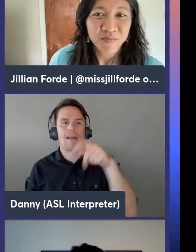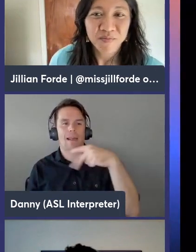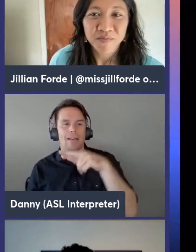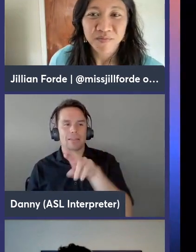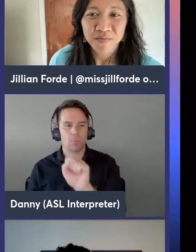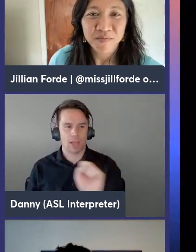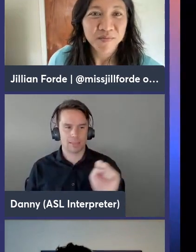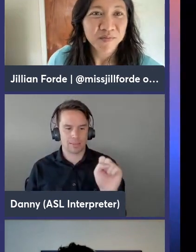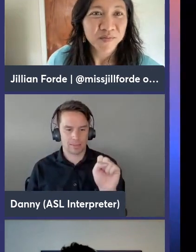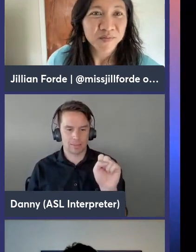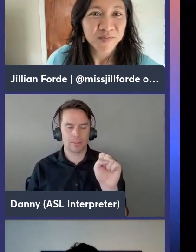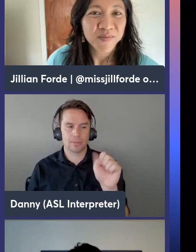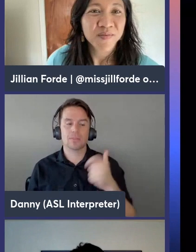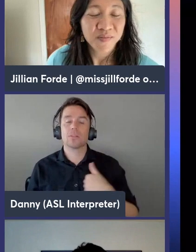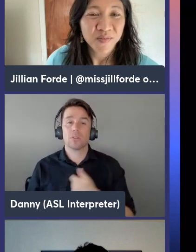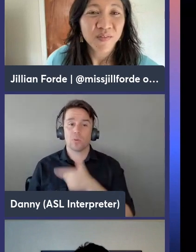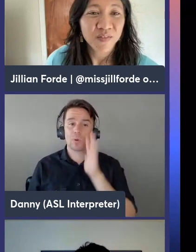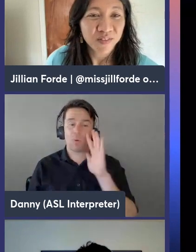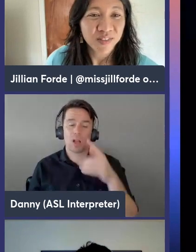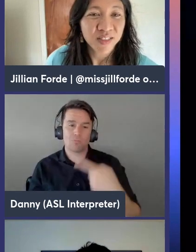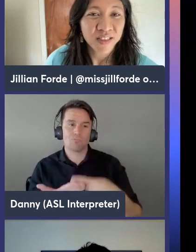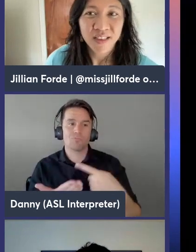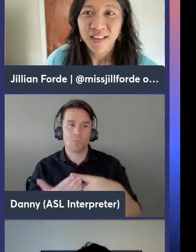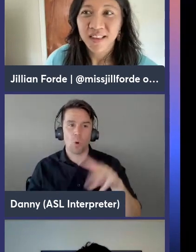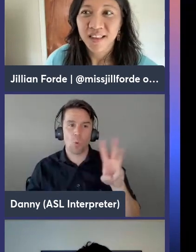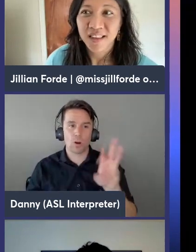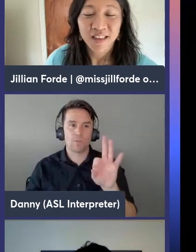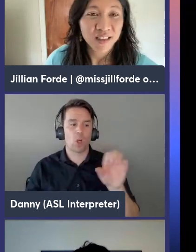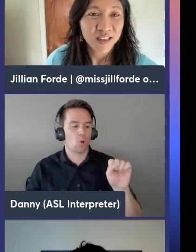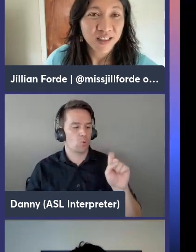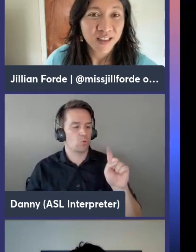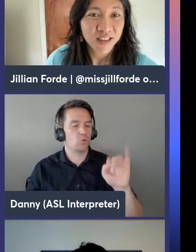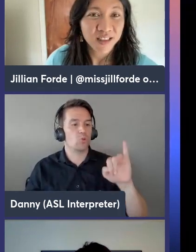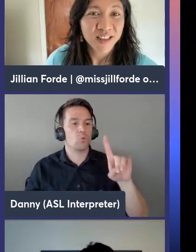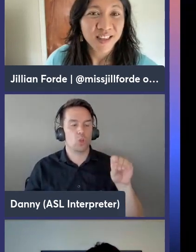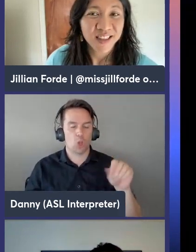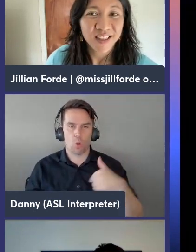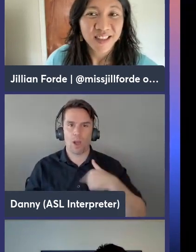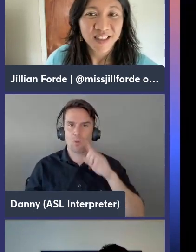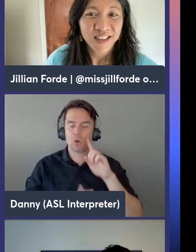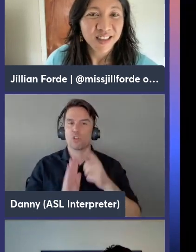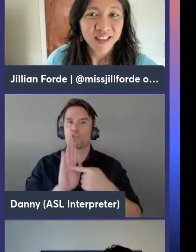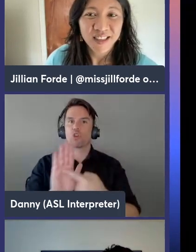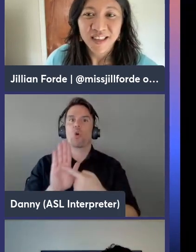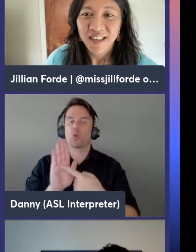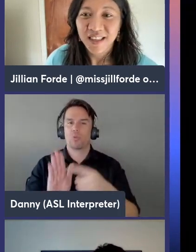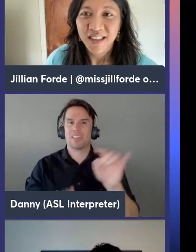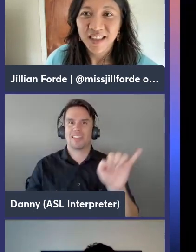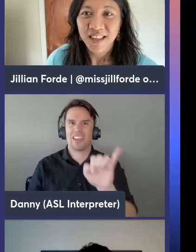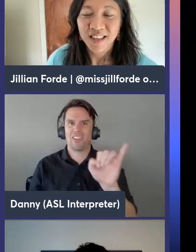We're gonna get into Workflow Studio. I'm gonna show you this interface. (chuckle) It's awesome. If you have a console open right now,